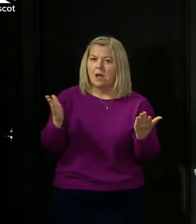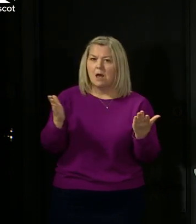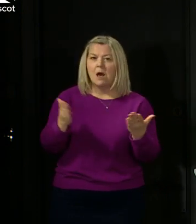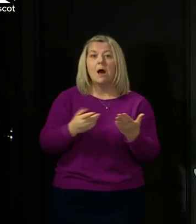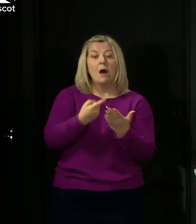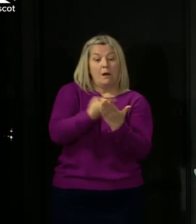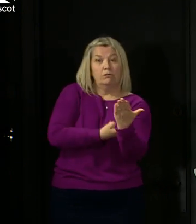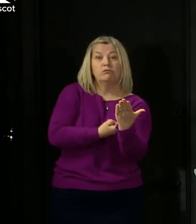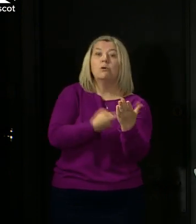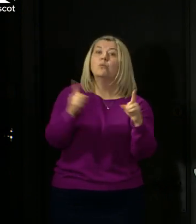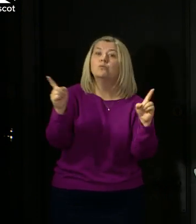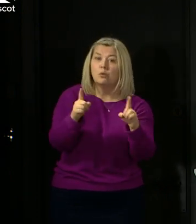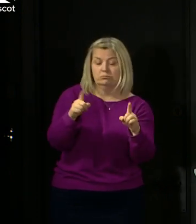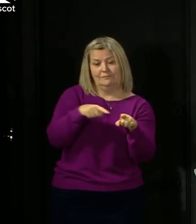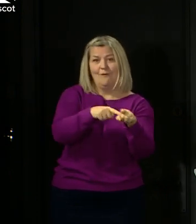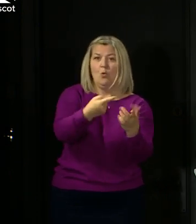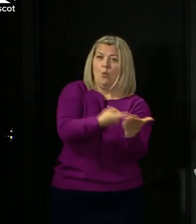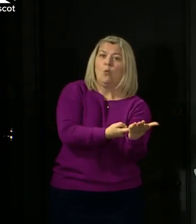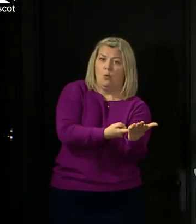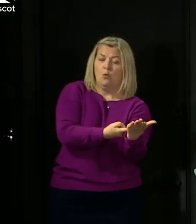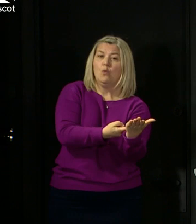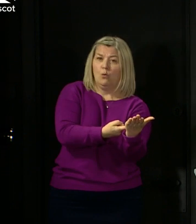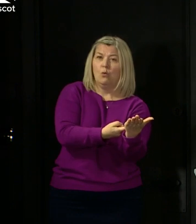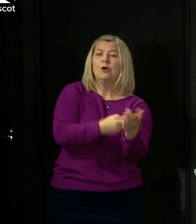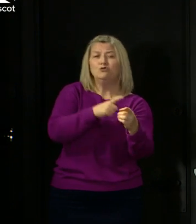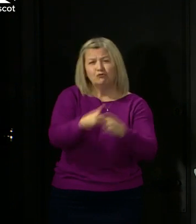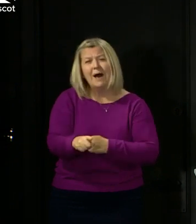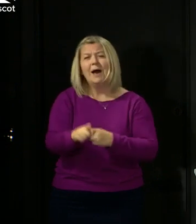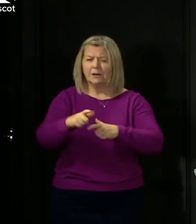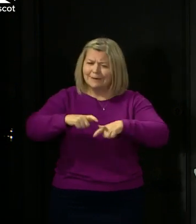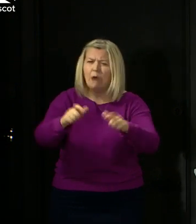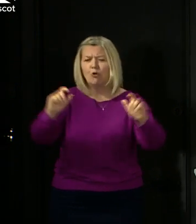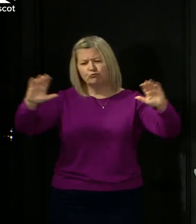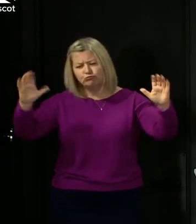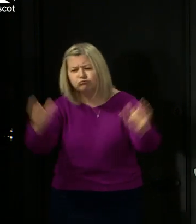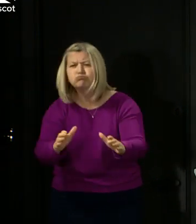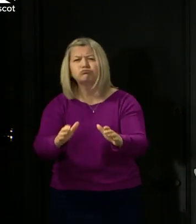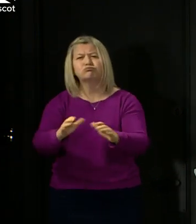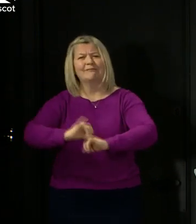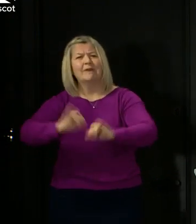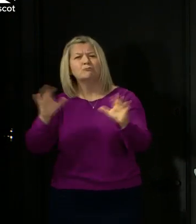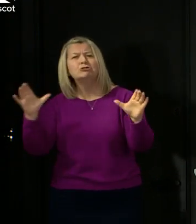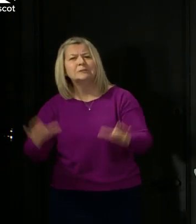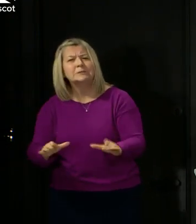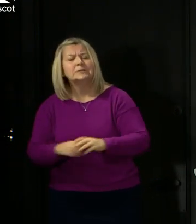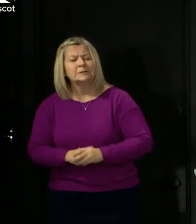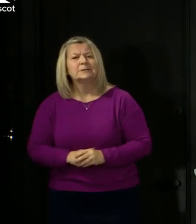continue to be while our progress against this potentially deadly virus remains fragile.